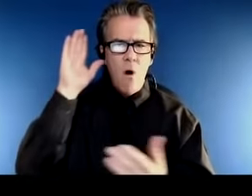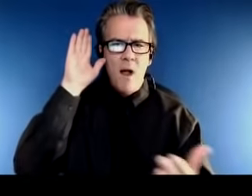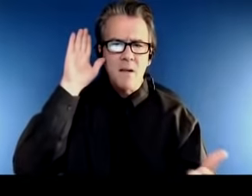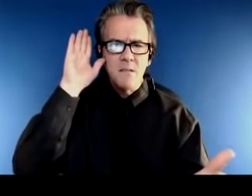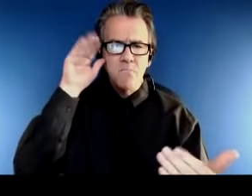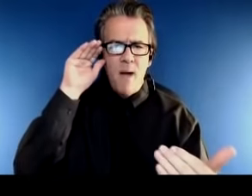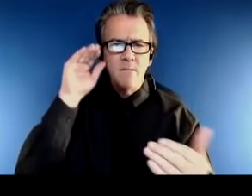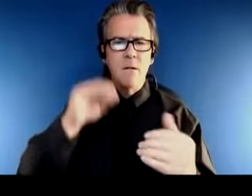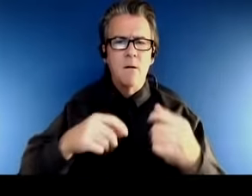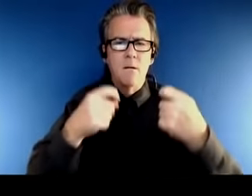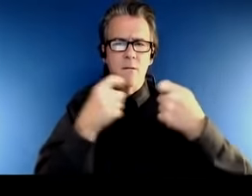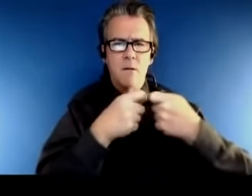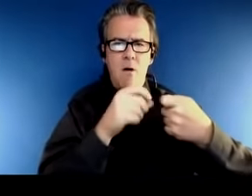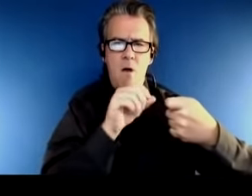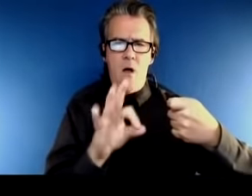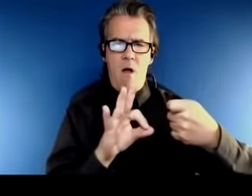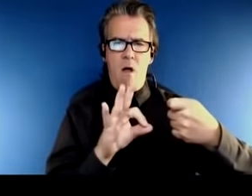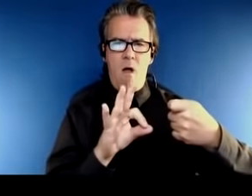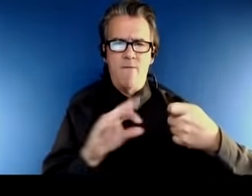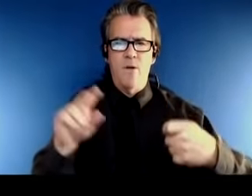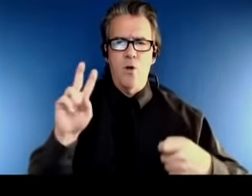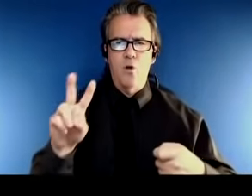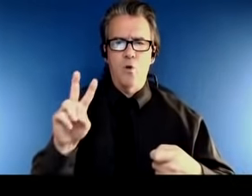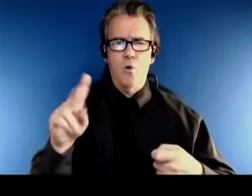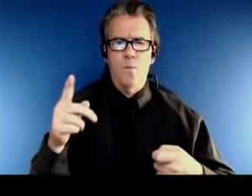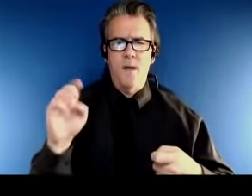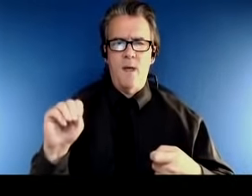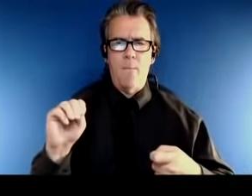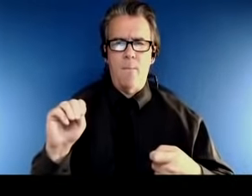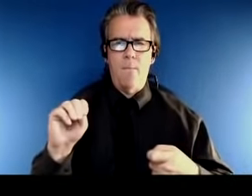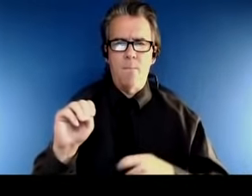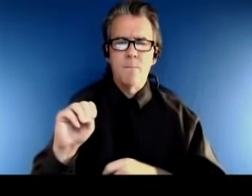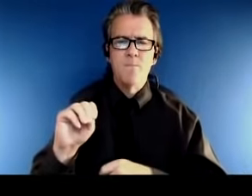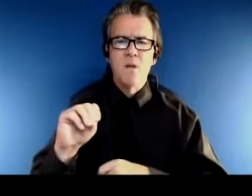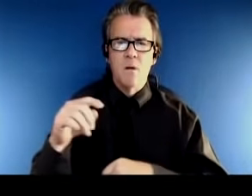But the way that we restore, we also follow up our patrollers